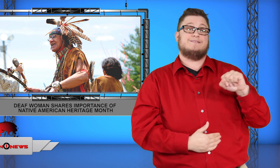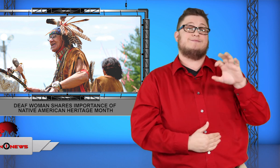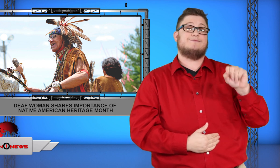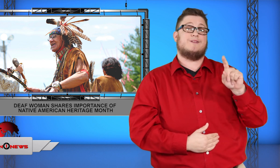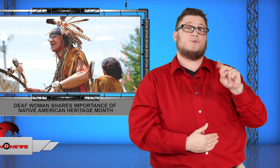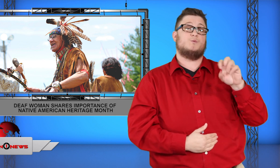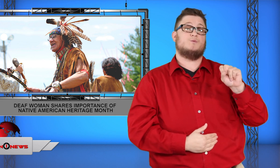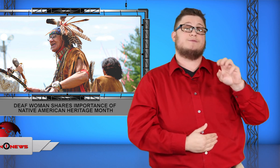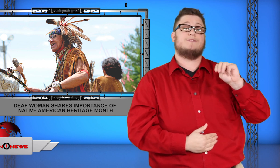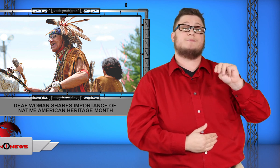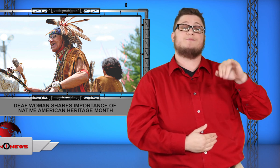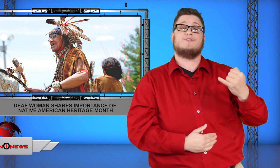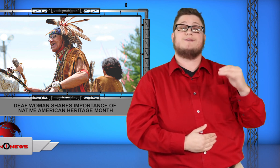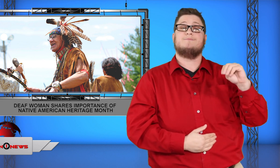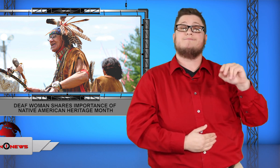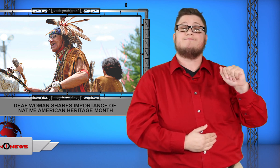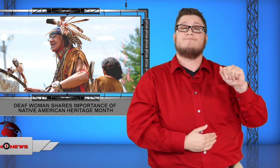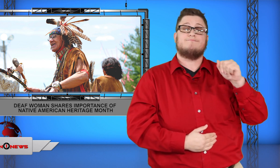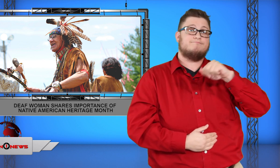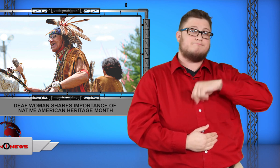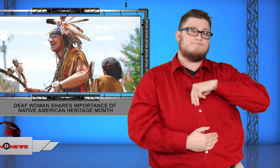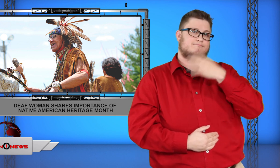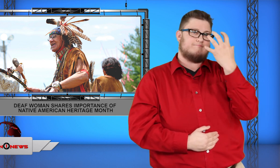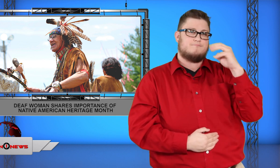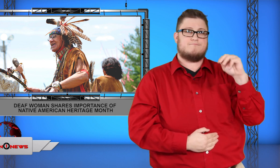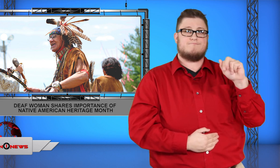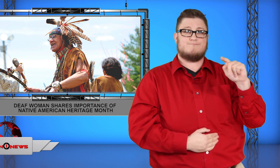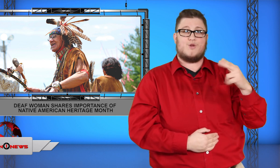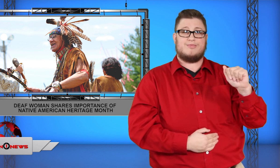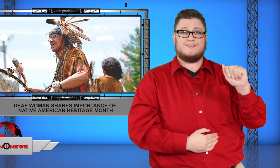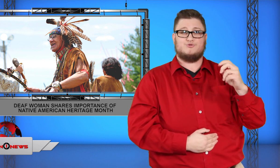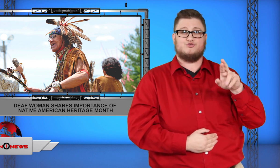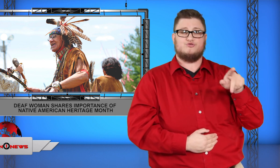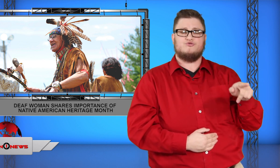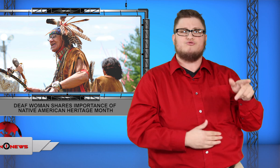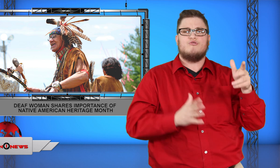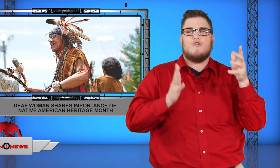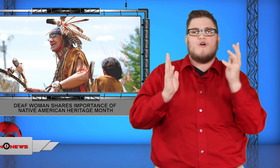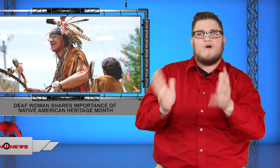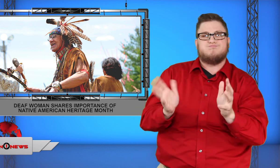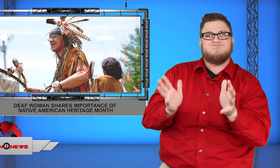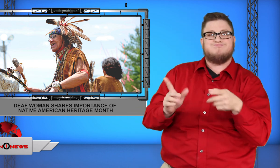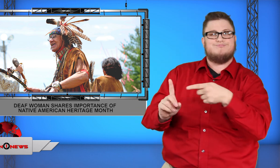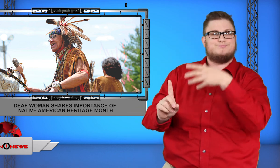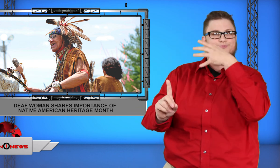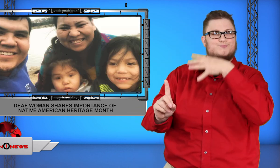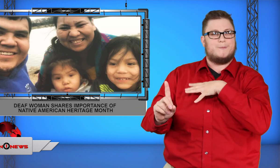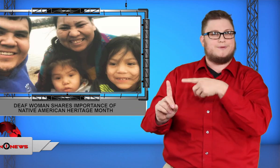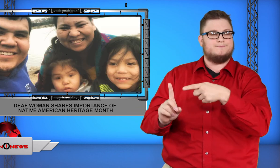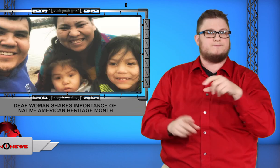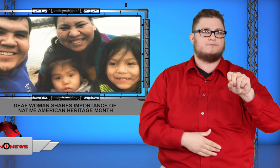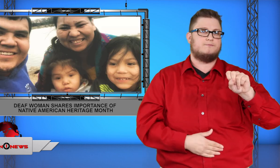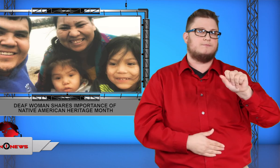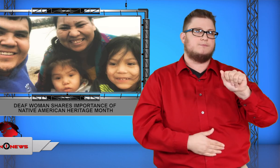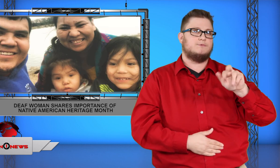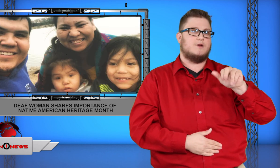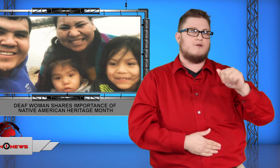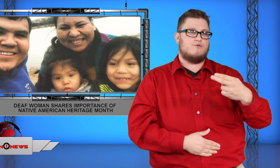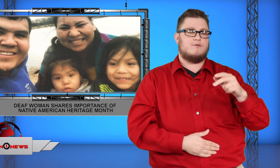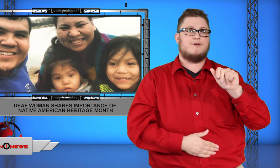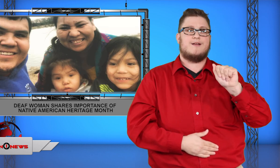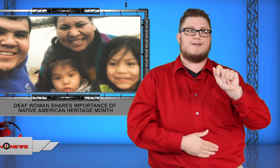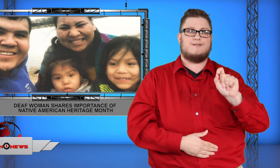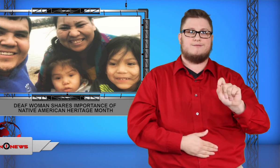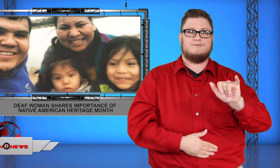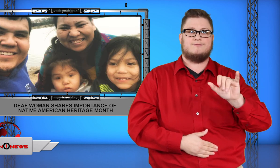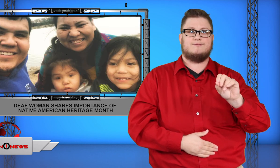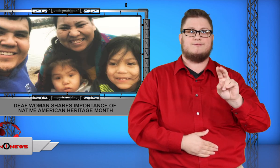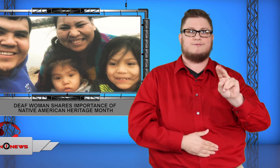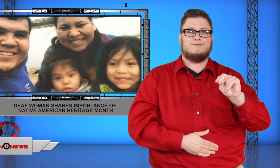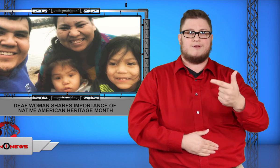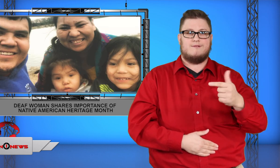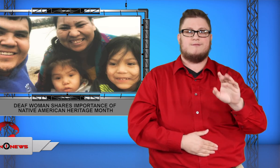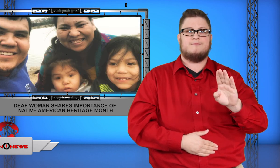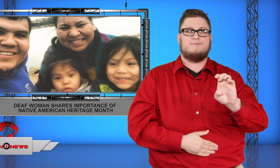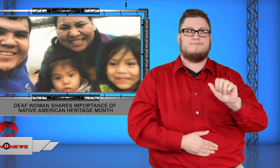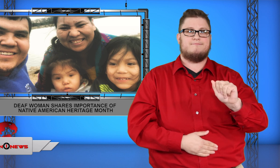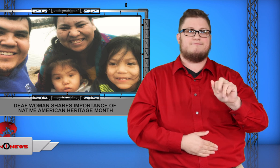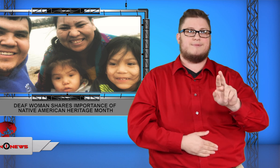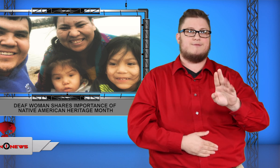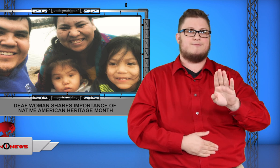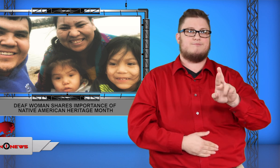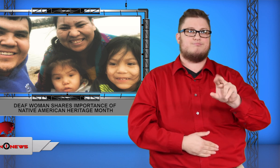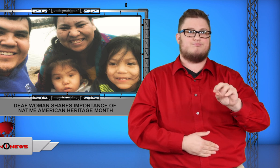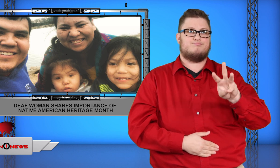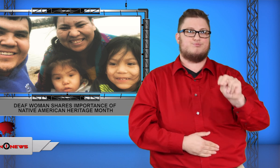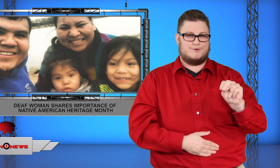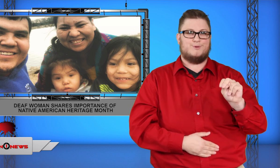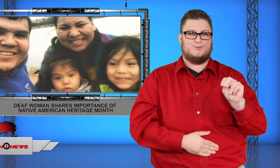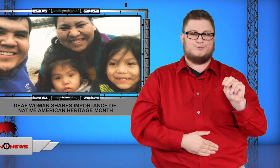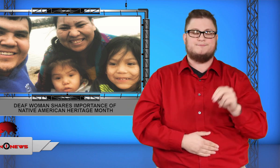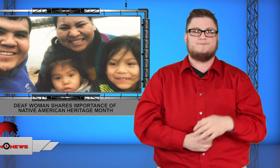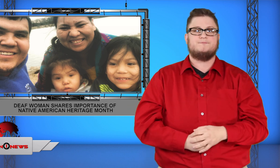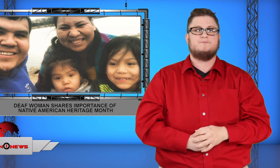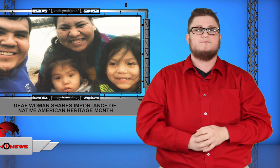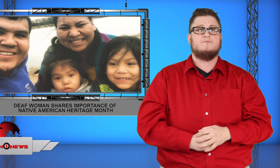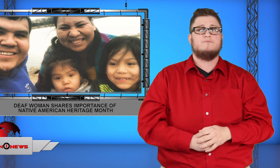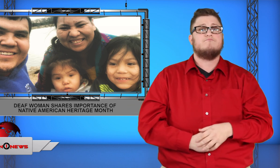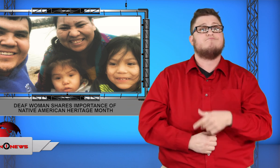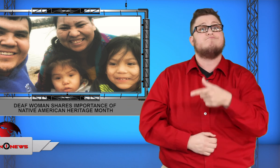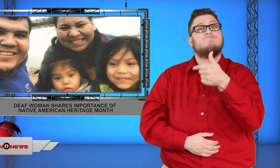Recently Sign1News MMJ Martha Anger chatted with a woman named Sarah A. Young Brown Bear.